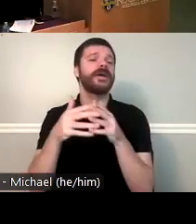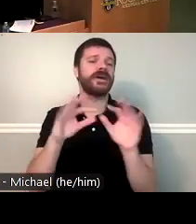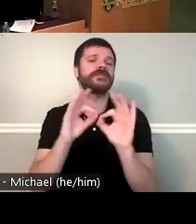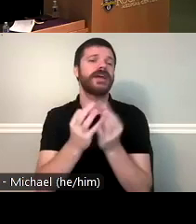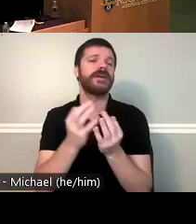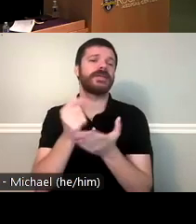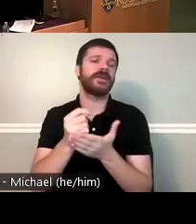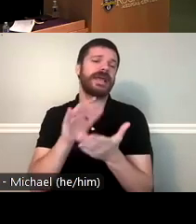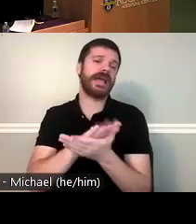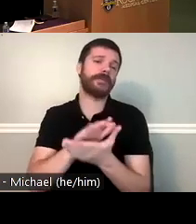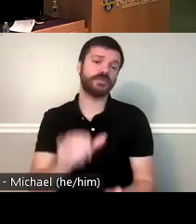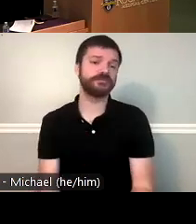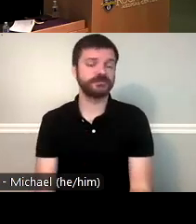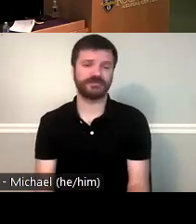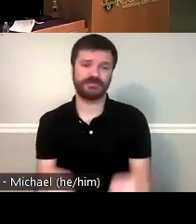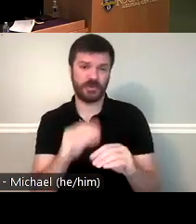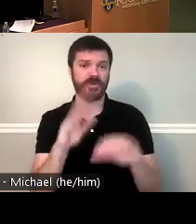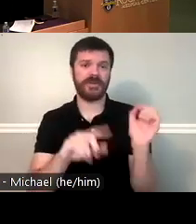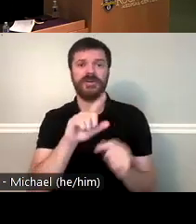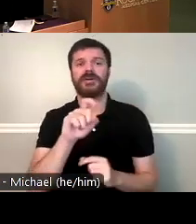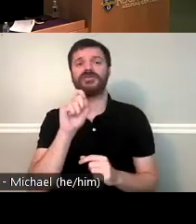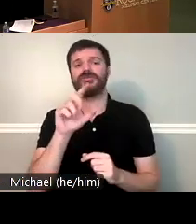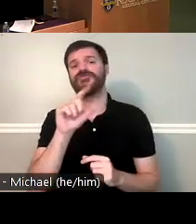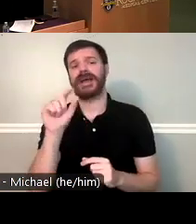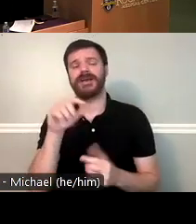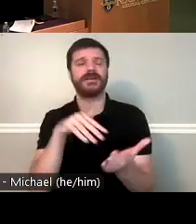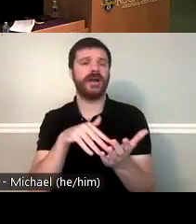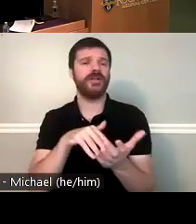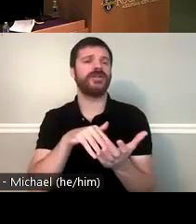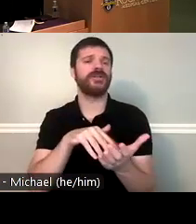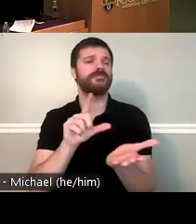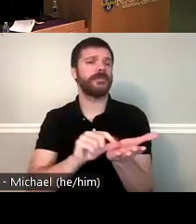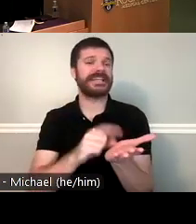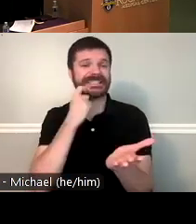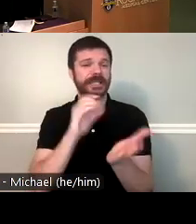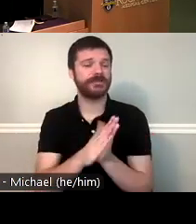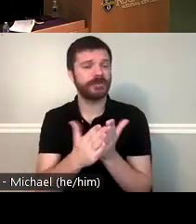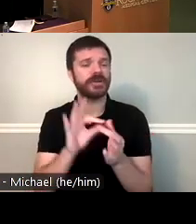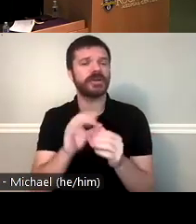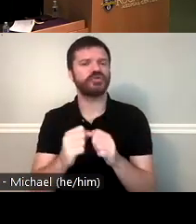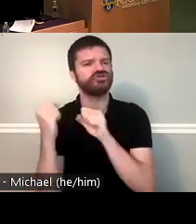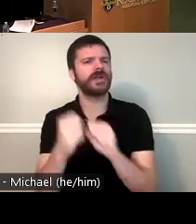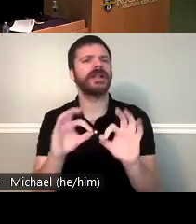over 120 scholarly Publications her recent books are strengthening family resilience which is a